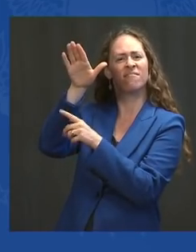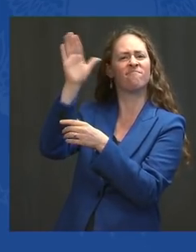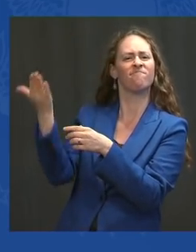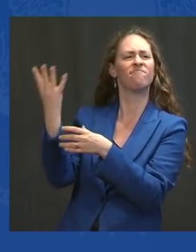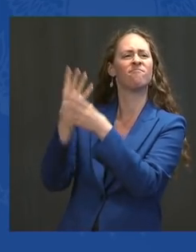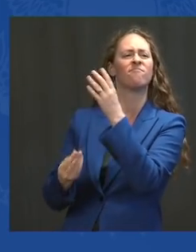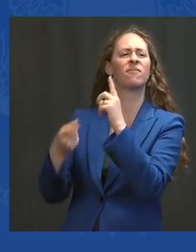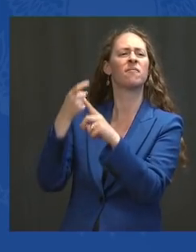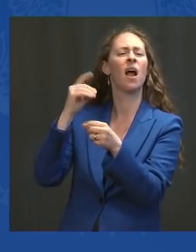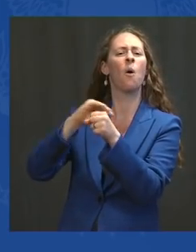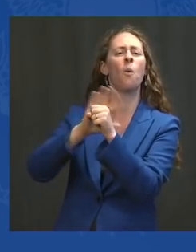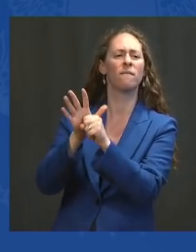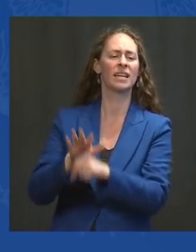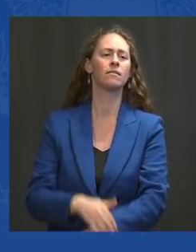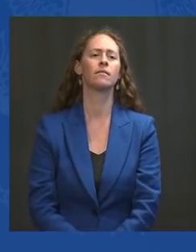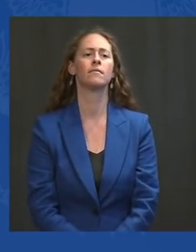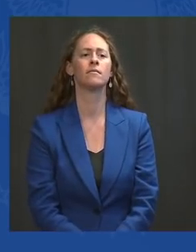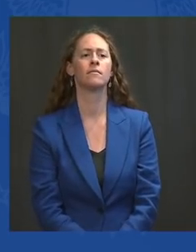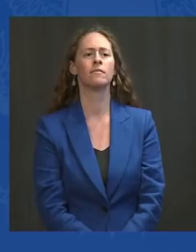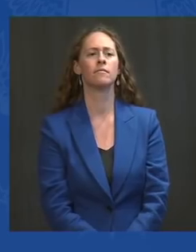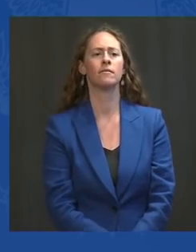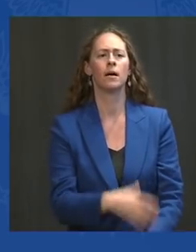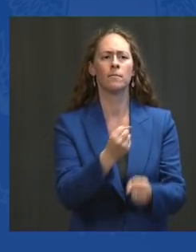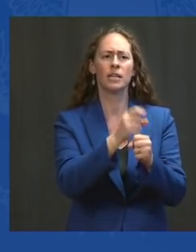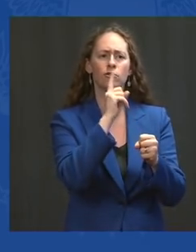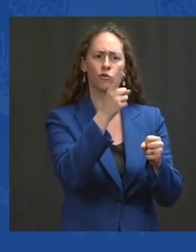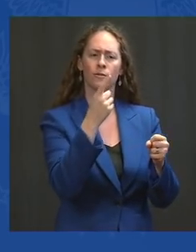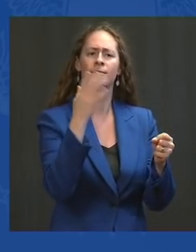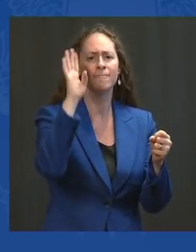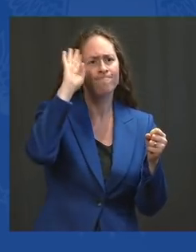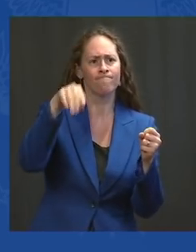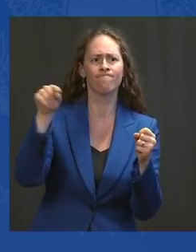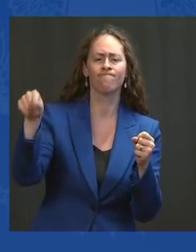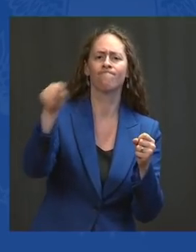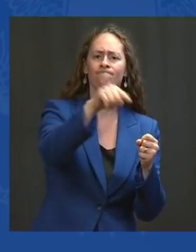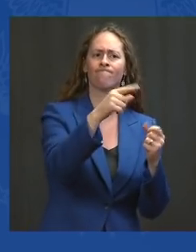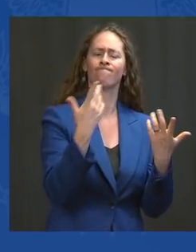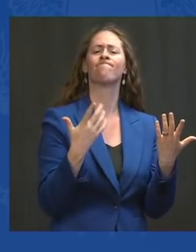and darkness and loss that she was going through. Patients out there.